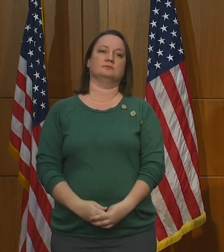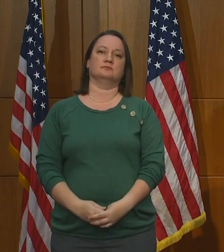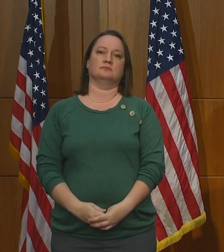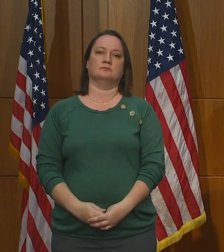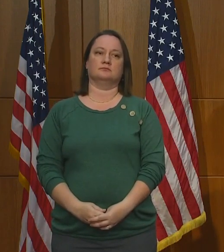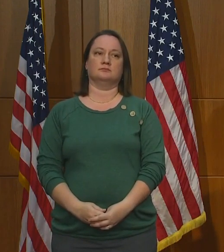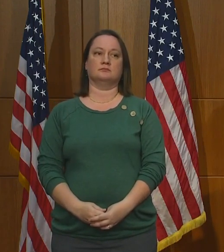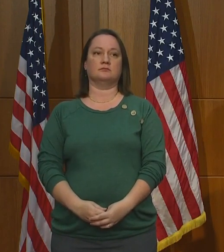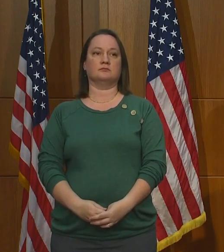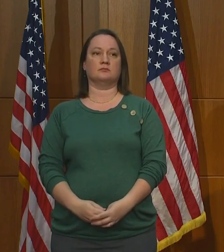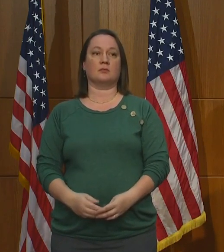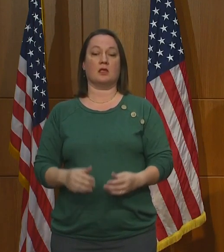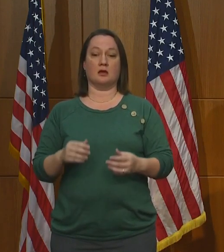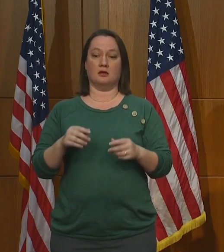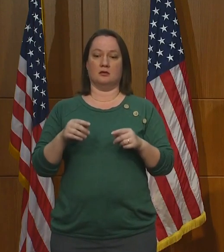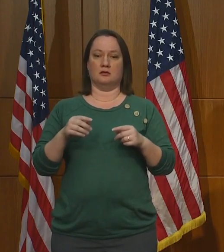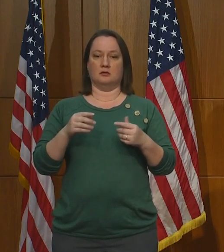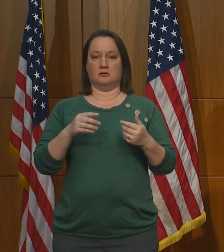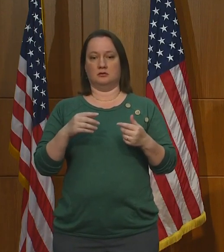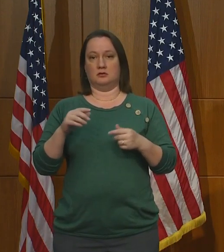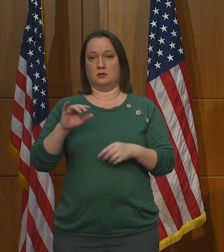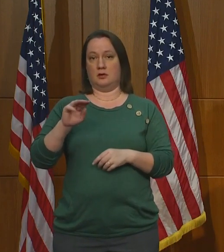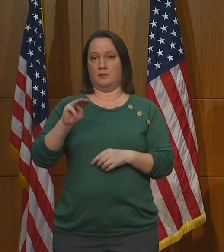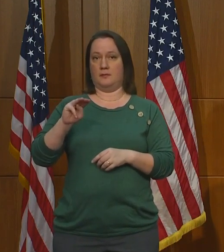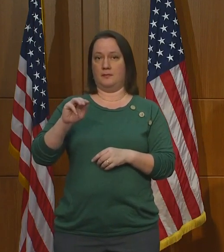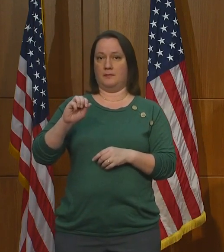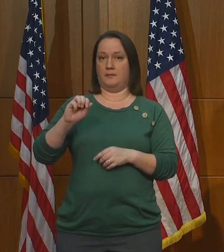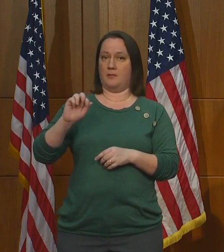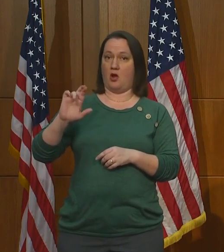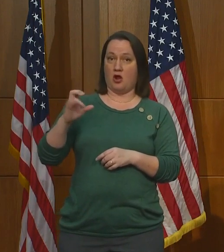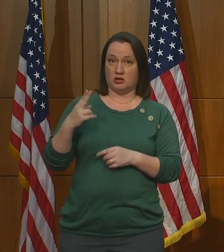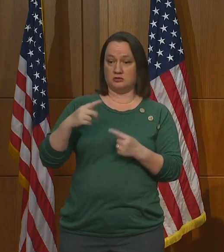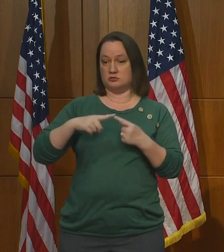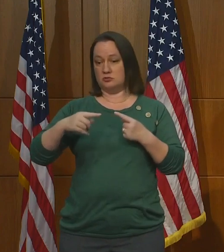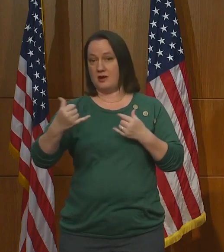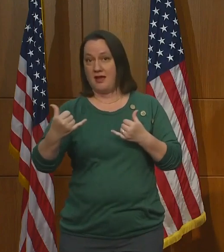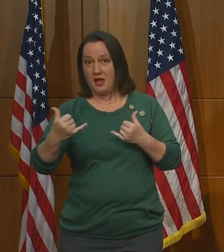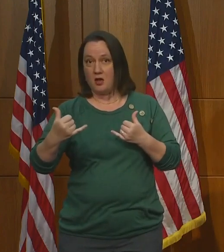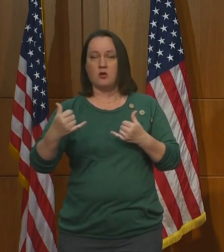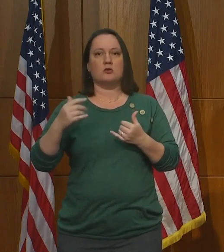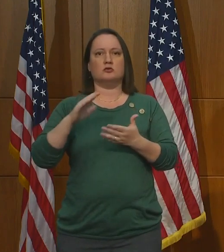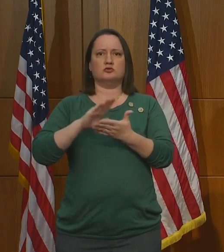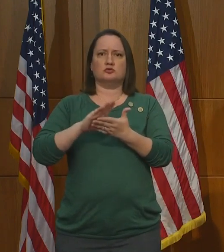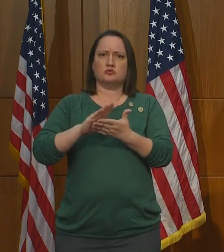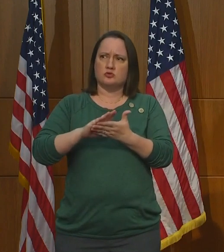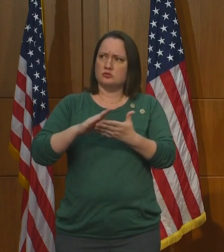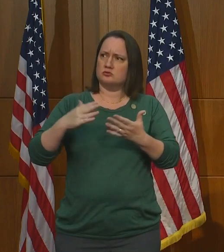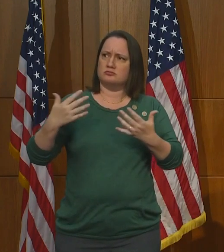FEW MONTHS. SINCE THAT TIME OUR SCHOOLS HAVE RISEN TO THE